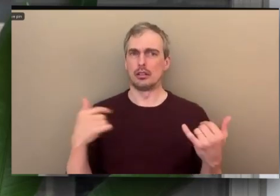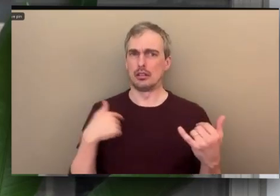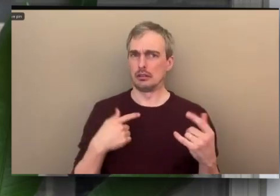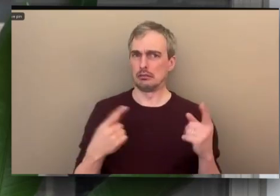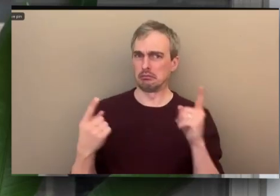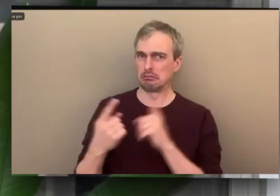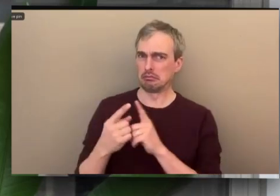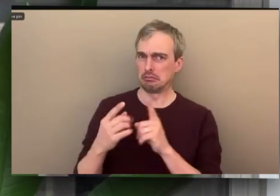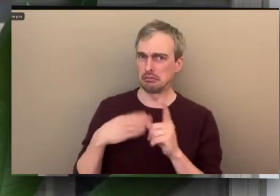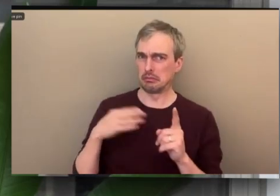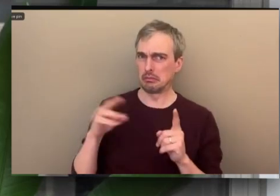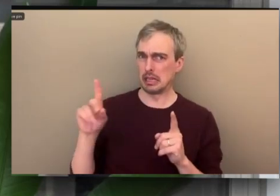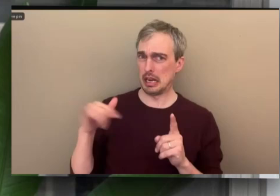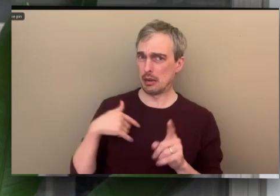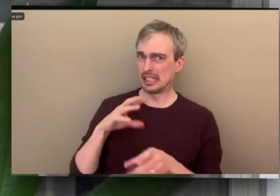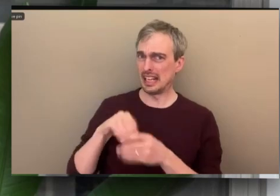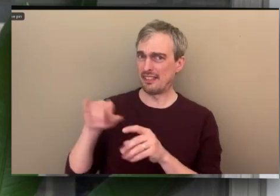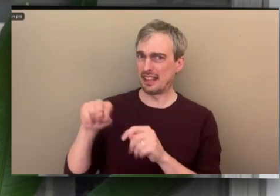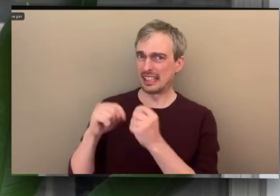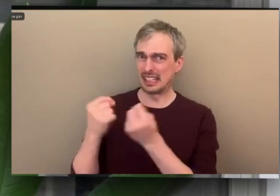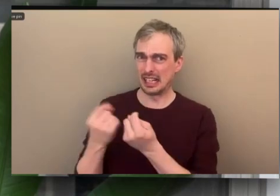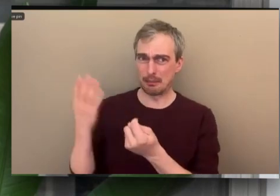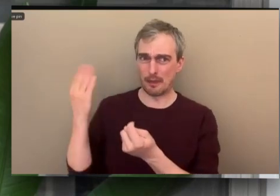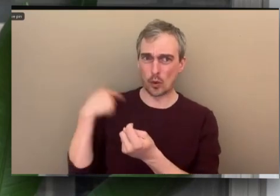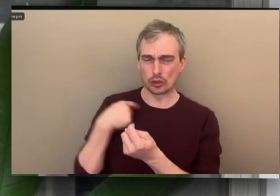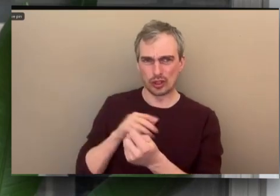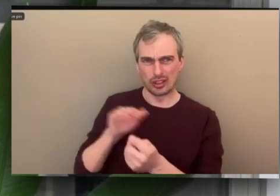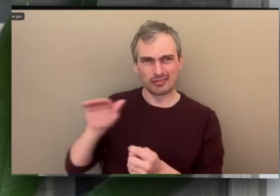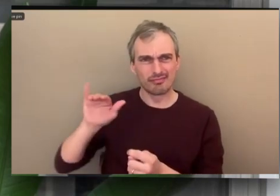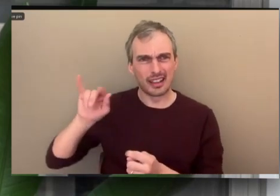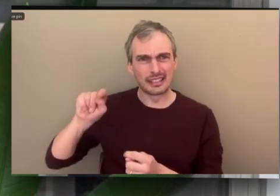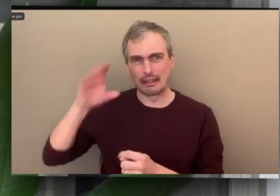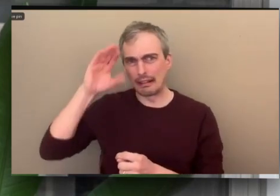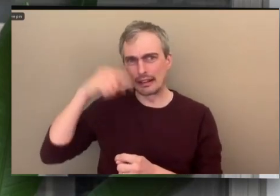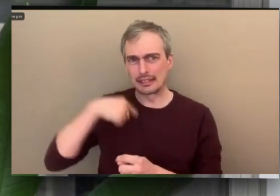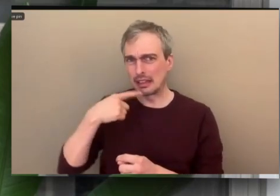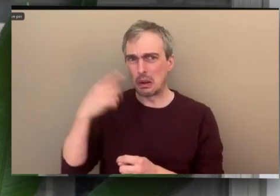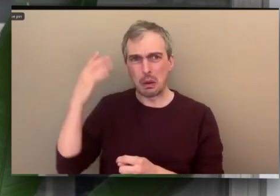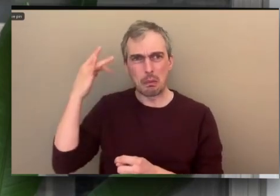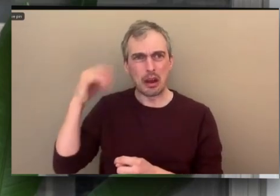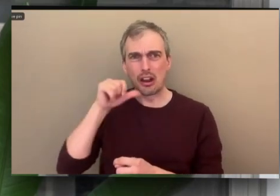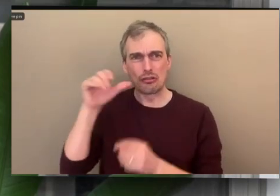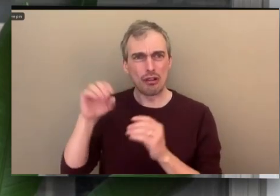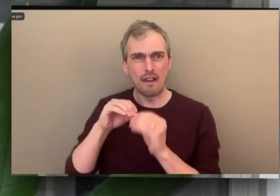Why can't you fix some of this stuff for me? You know what the response was? Fred, what is accessibility?